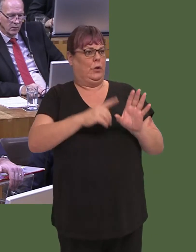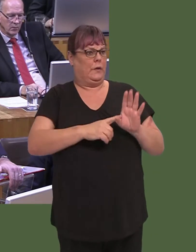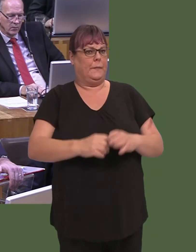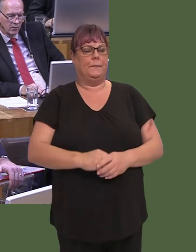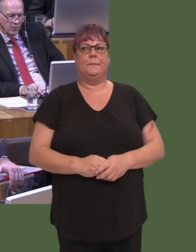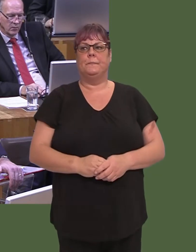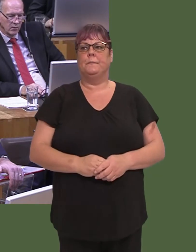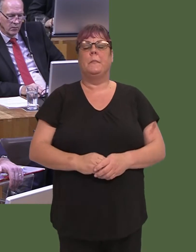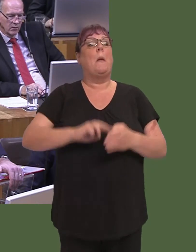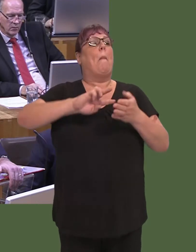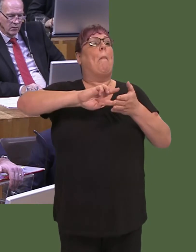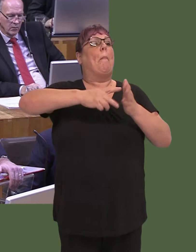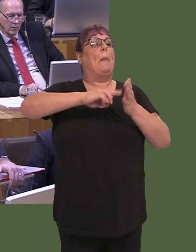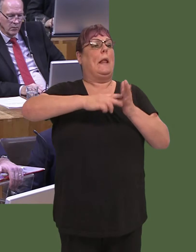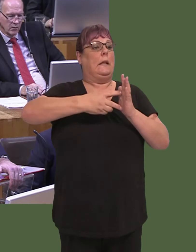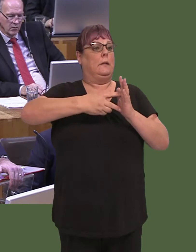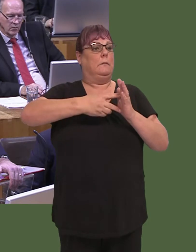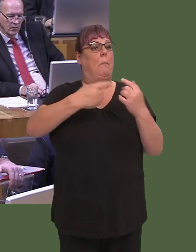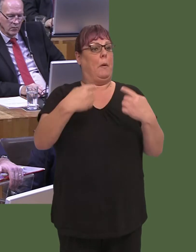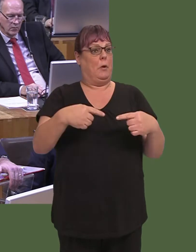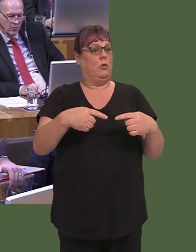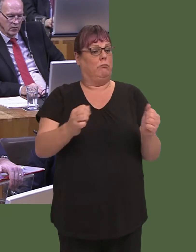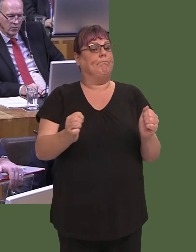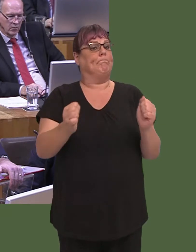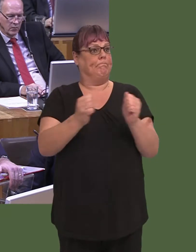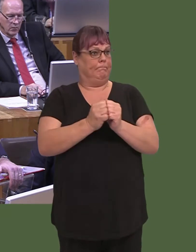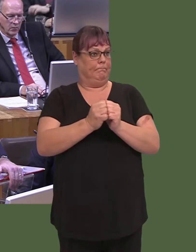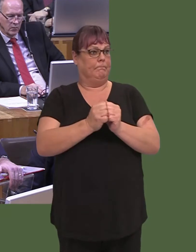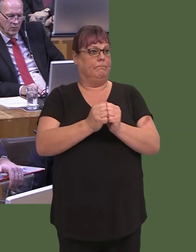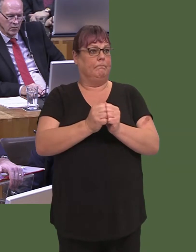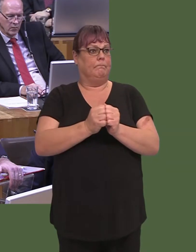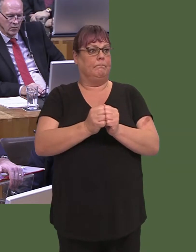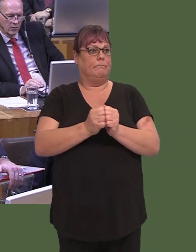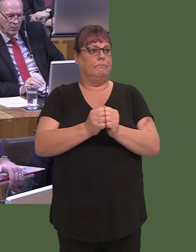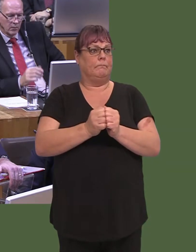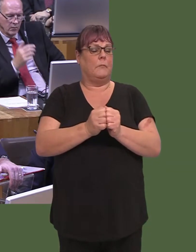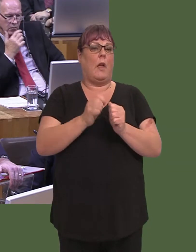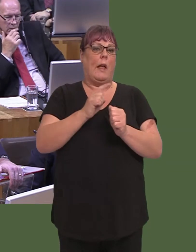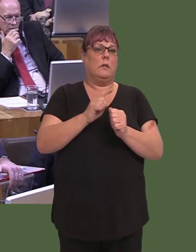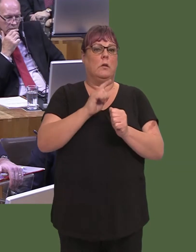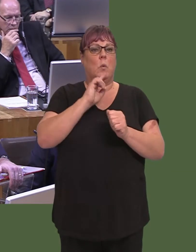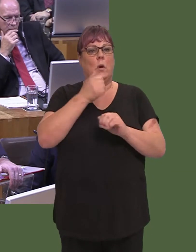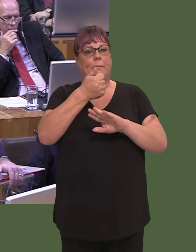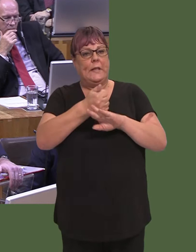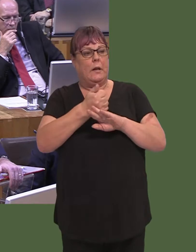Planning permission had been granted as regards employment, namely factories and offices at the time.